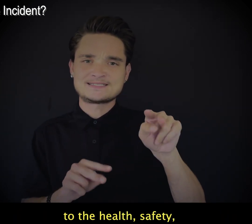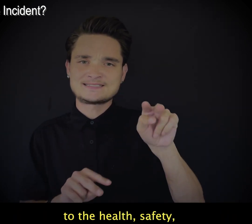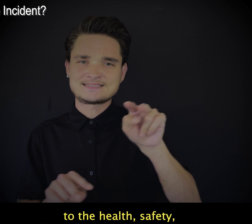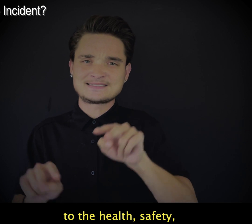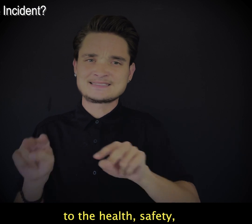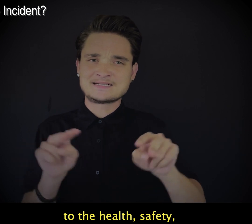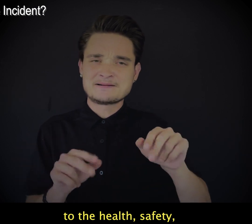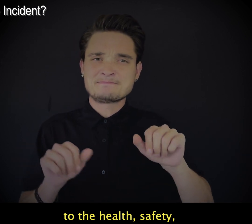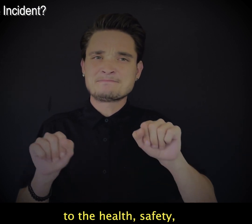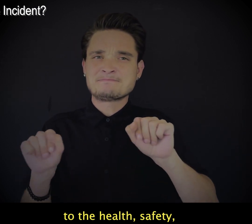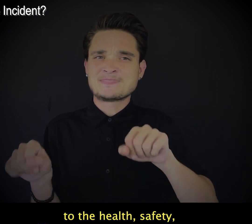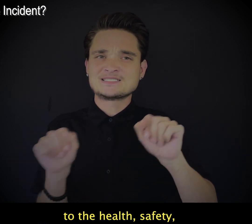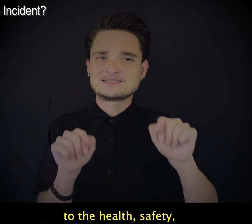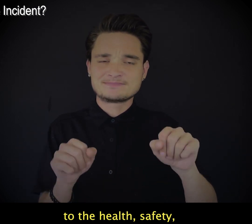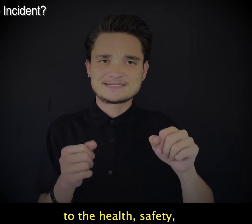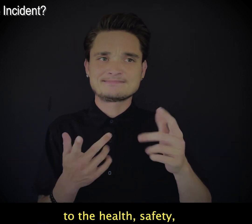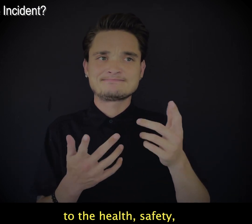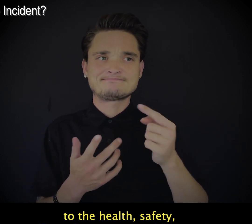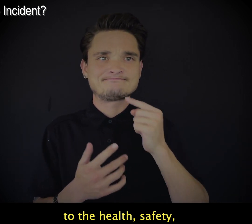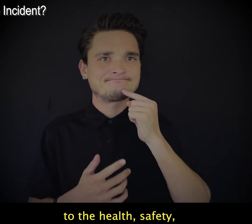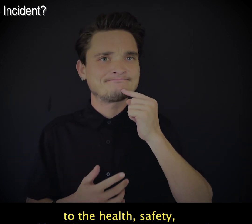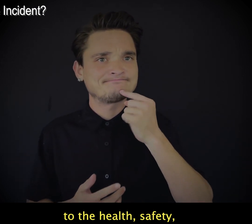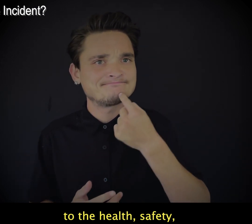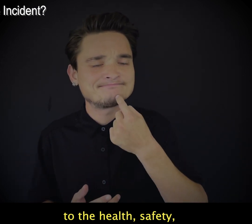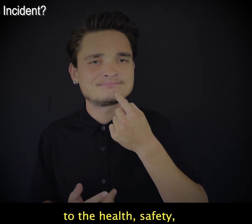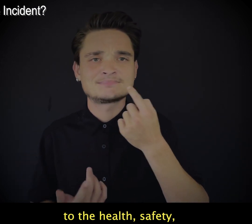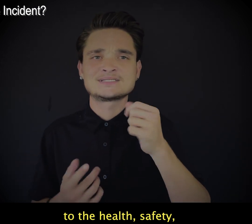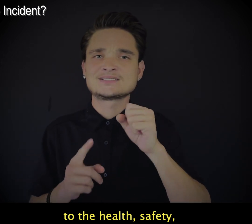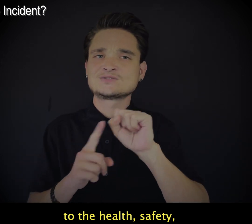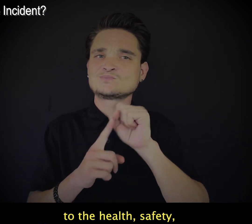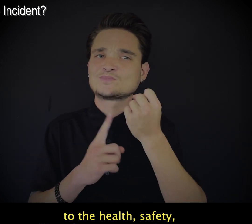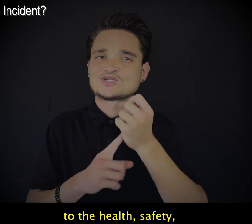to the health, safety, or welfare of a person receiving services.